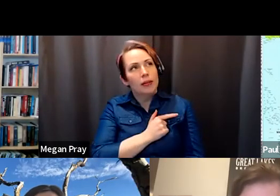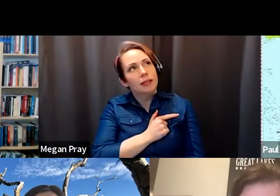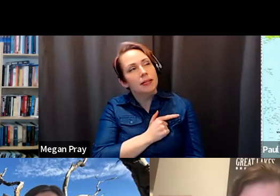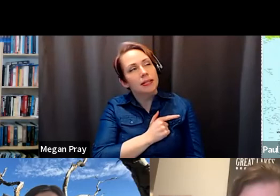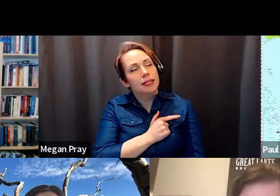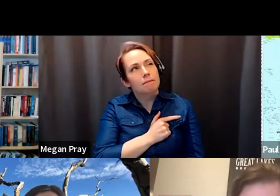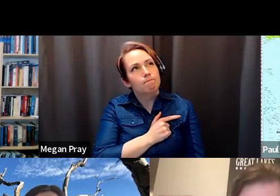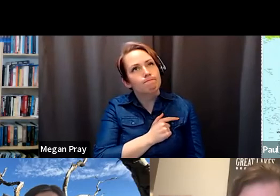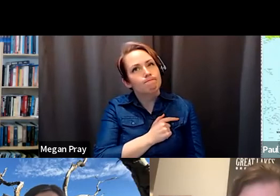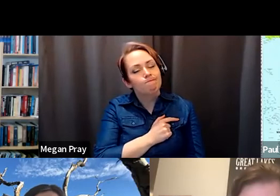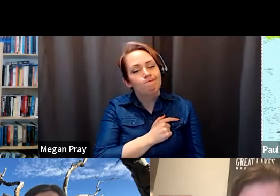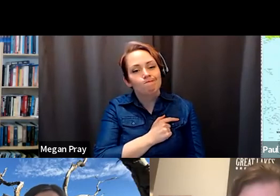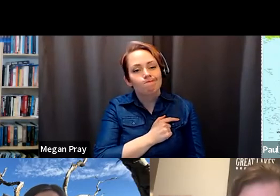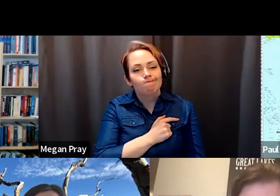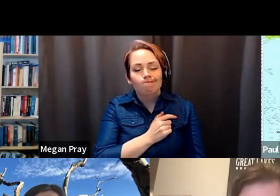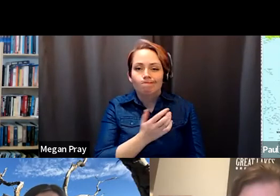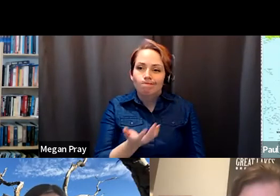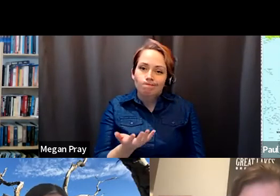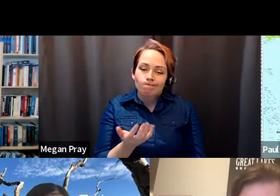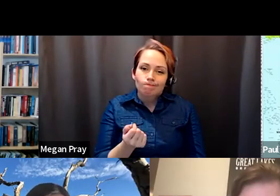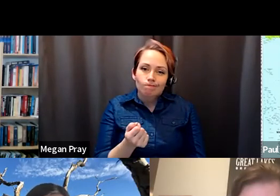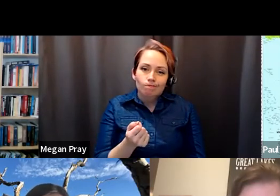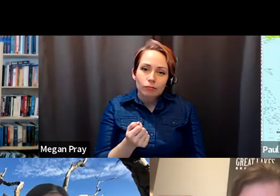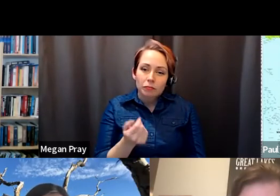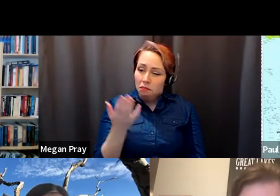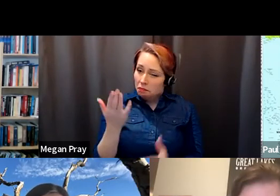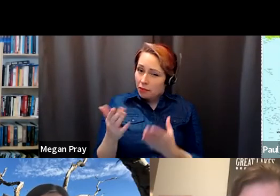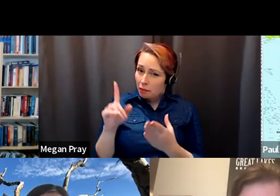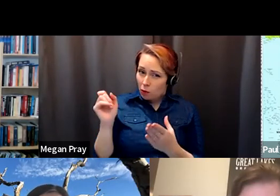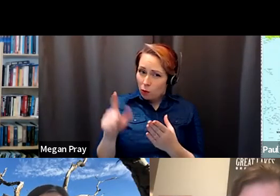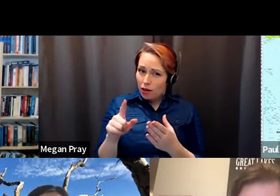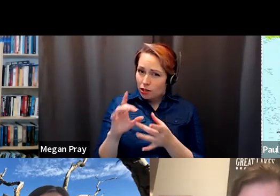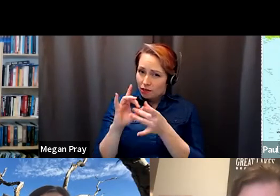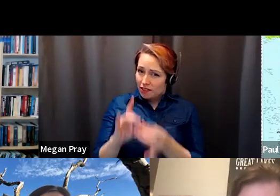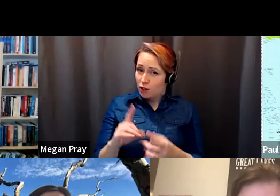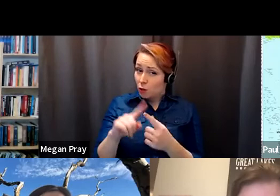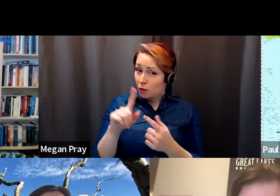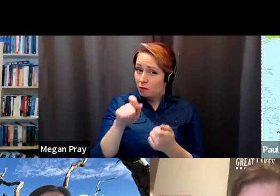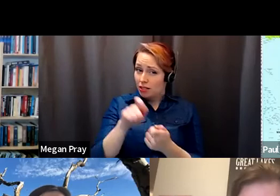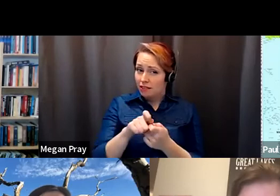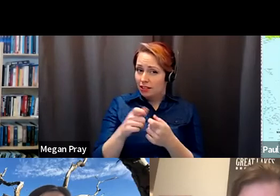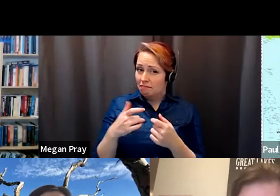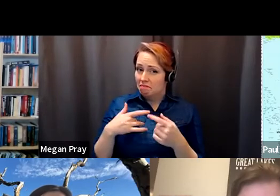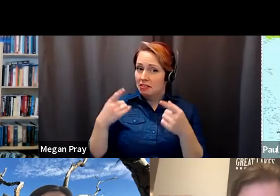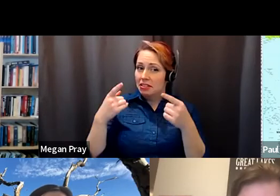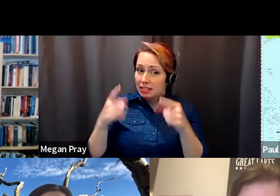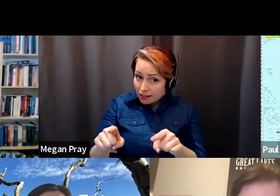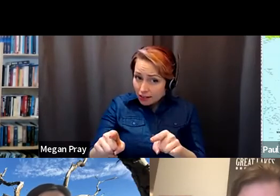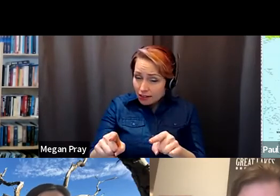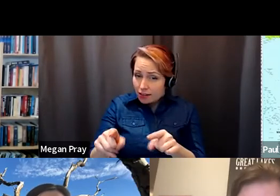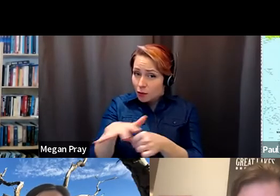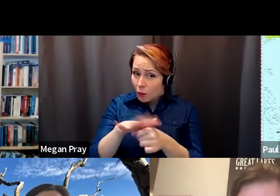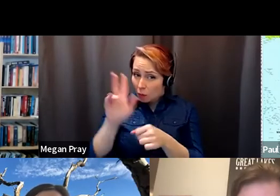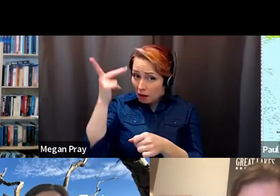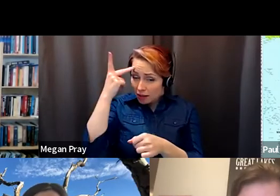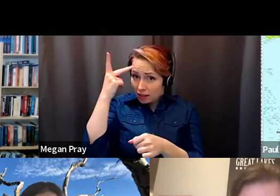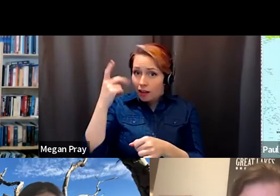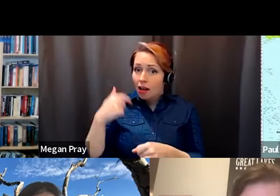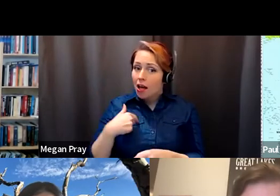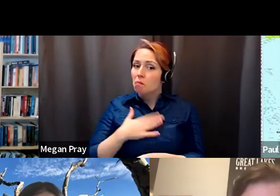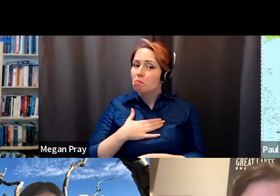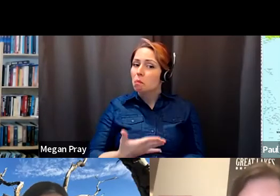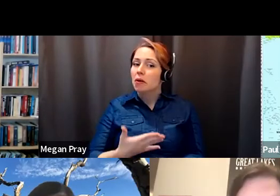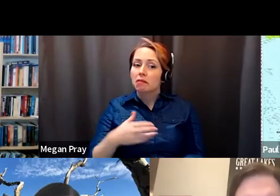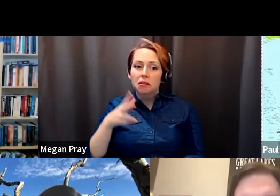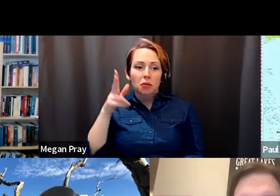Salvador Santino Regilme: I guess, perhaps the question might be pertaining to a specific instance in local politics but i'm willing to hear what what was the initial motivation of the question.